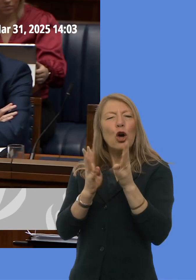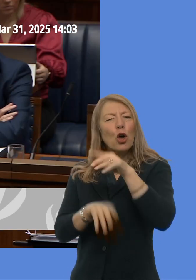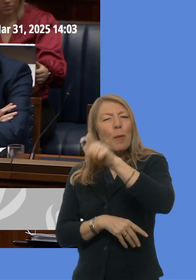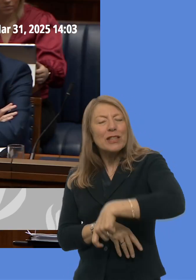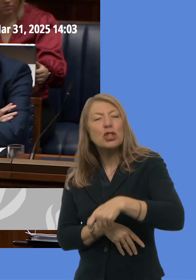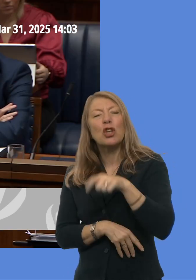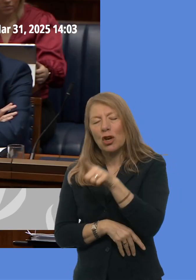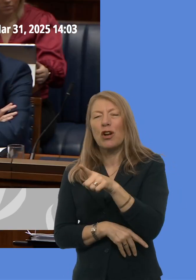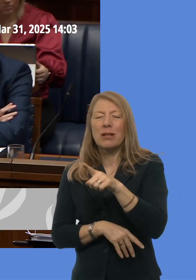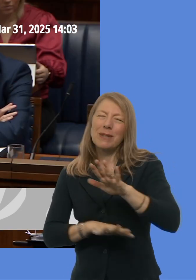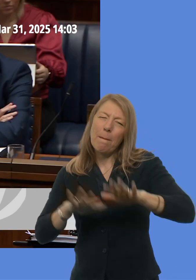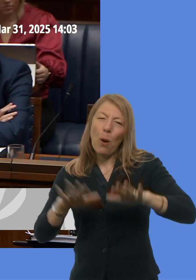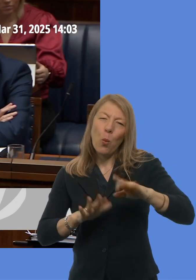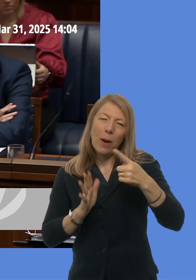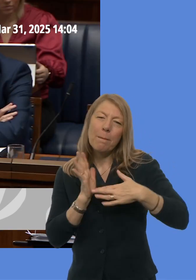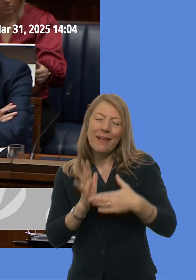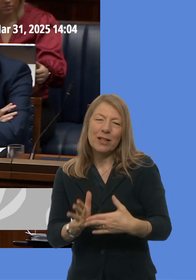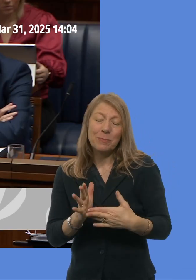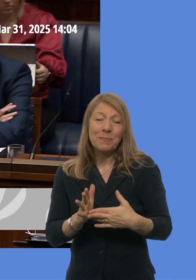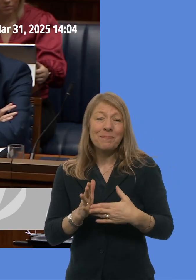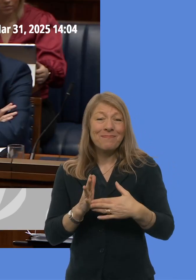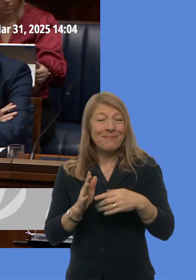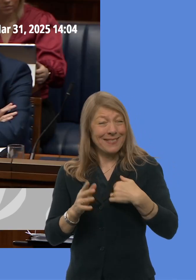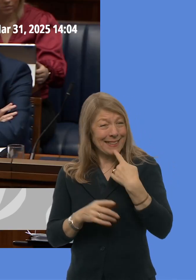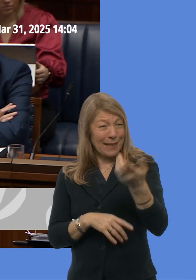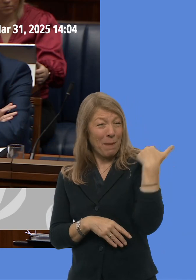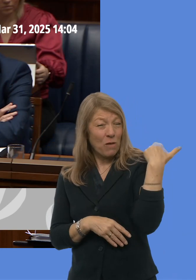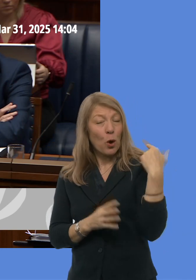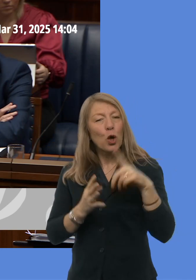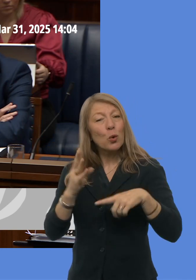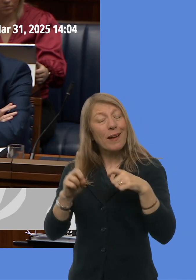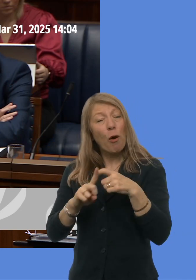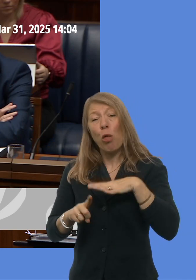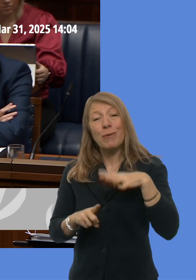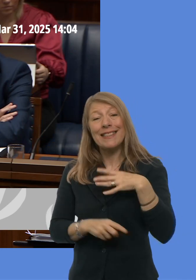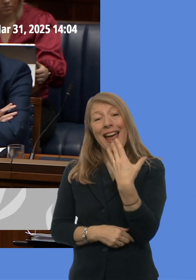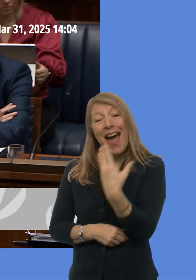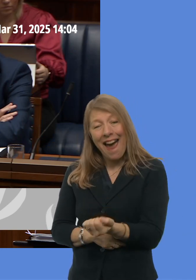wide bodies already in this area, including the Climate Committee, from which we can draw advice.